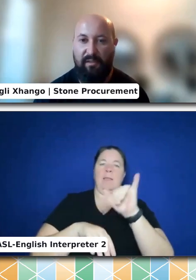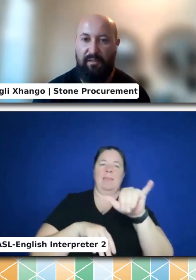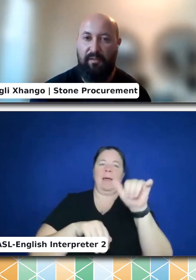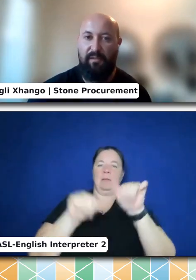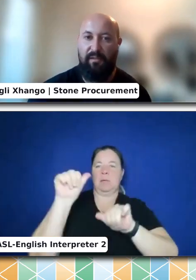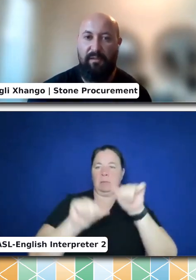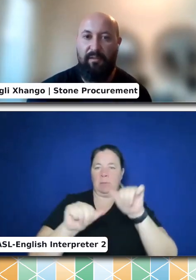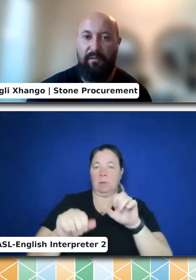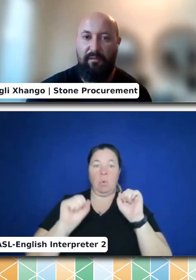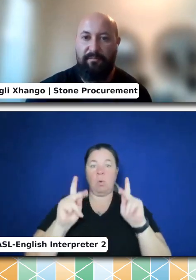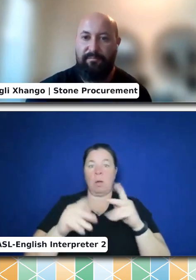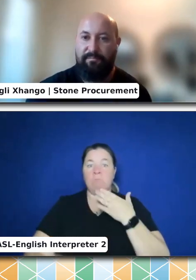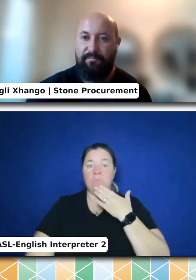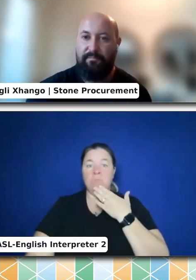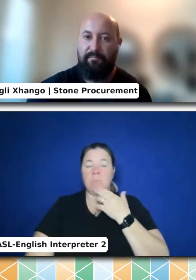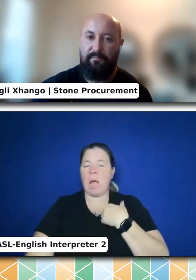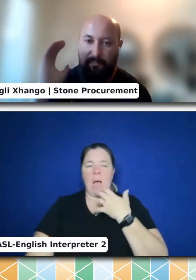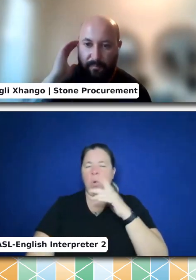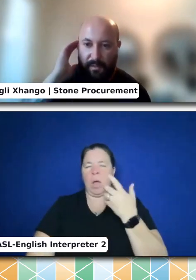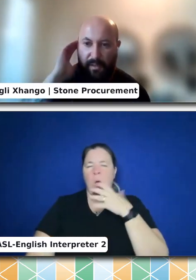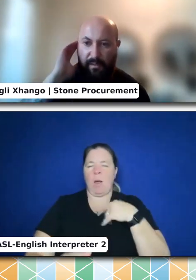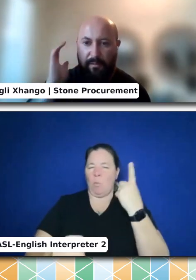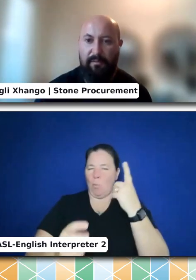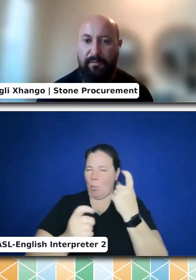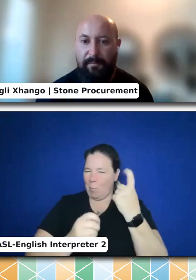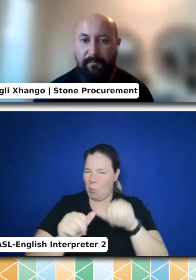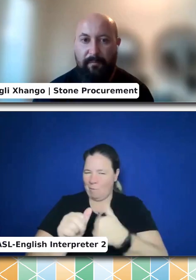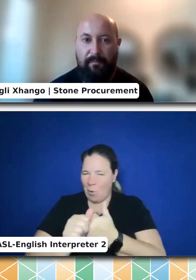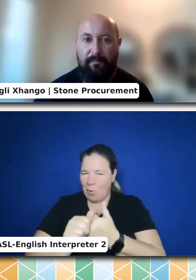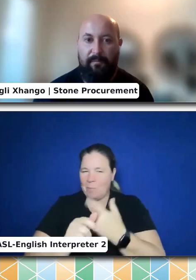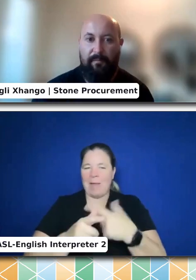Okay, I don't wanna… I have one more follow-up question, and then I won't keep you too long. Yep.